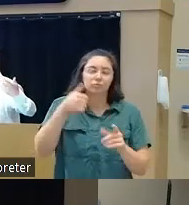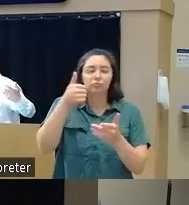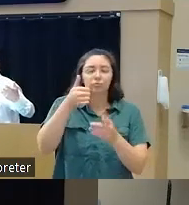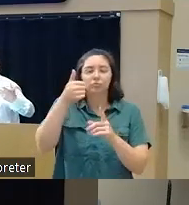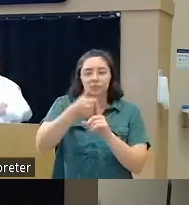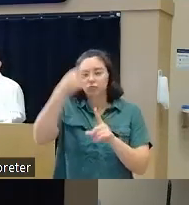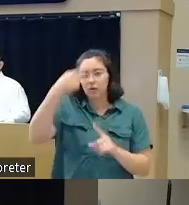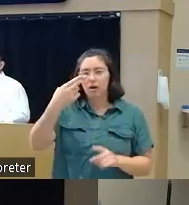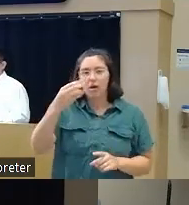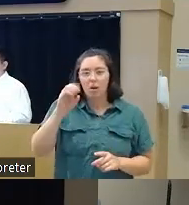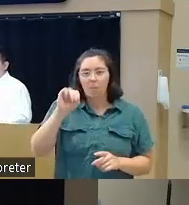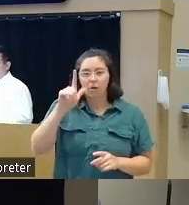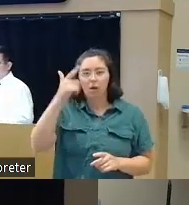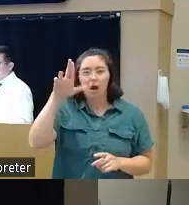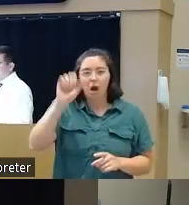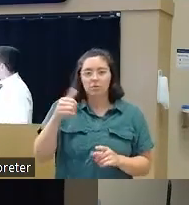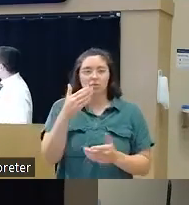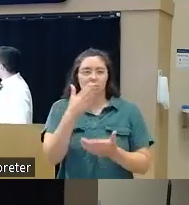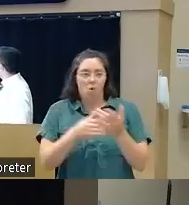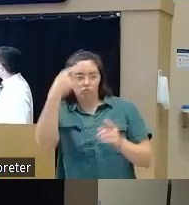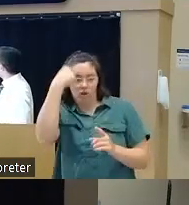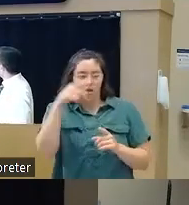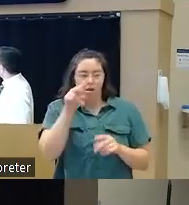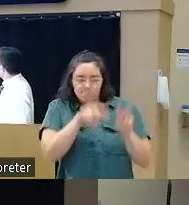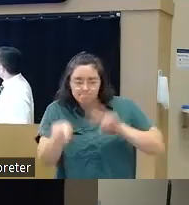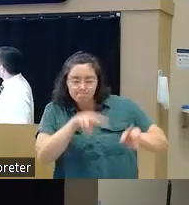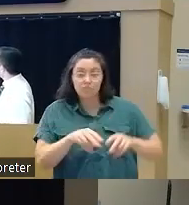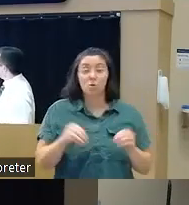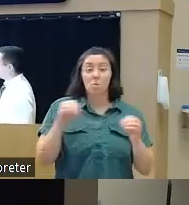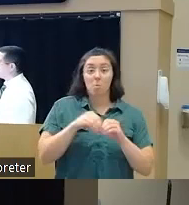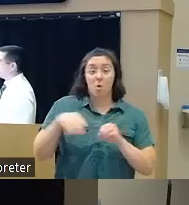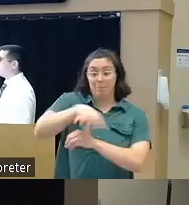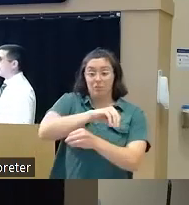know did what which was really great work and then brain Imaging sort of came on the map and so now